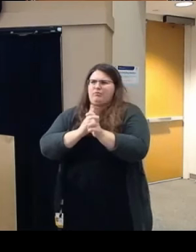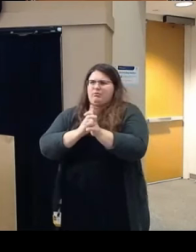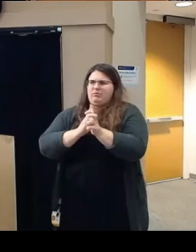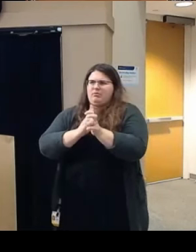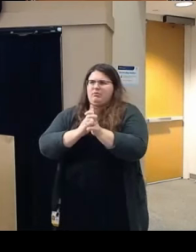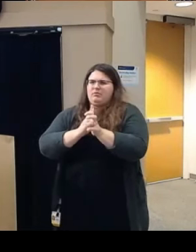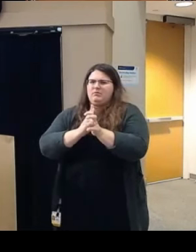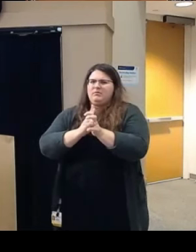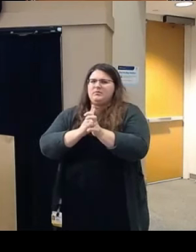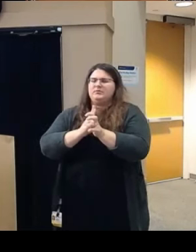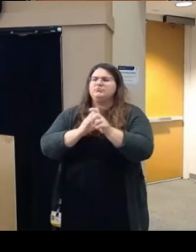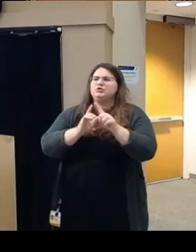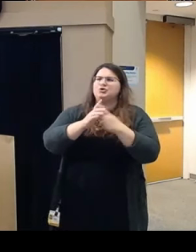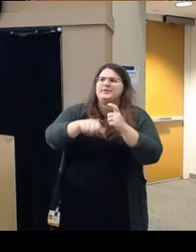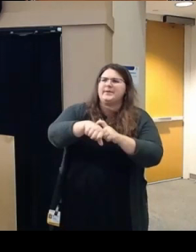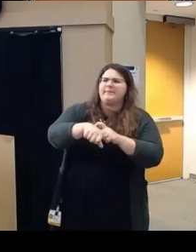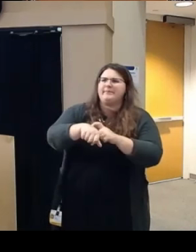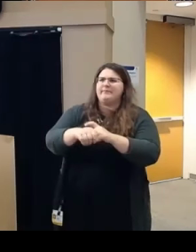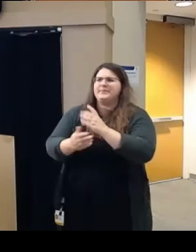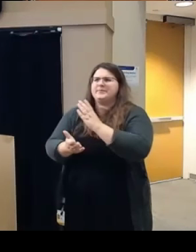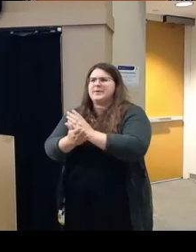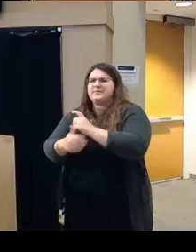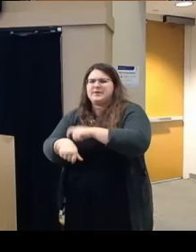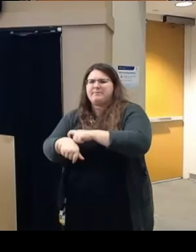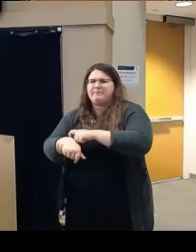the start and stop time it pulled in how many participants were in the group the